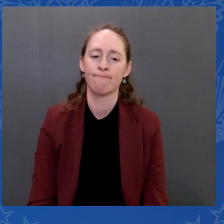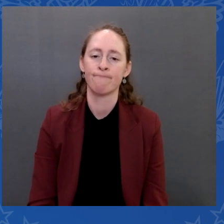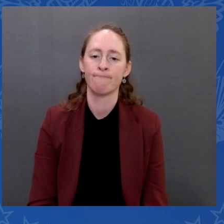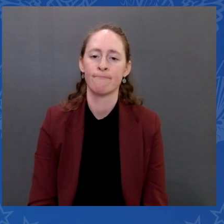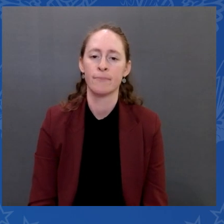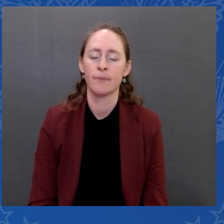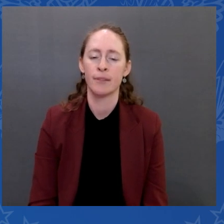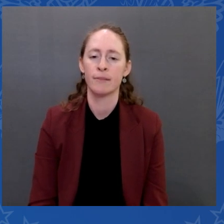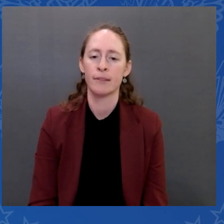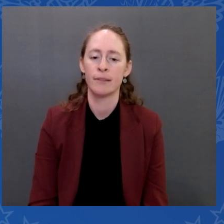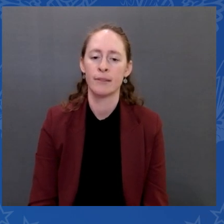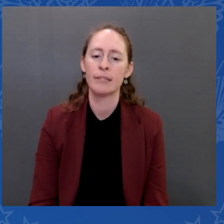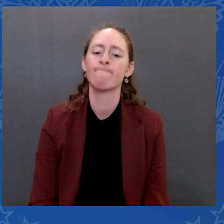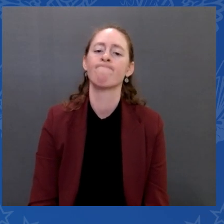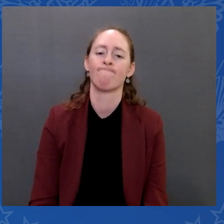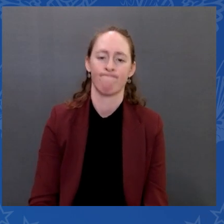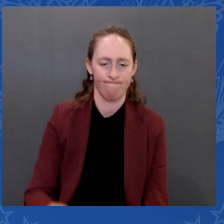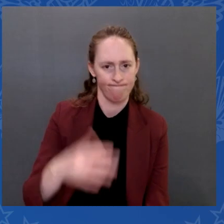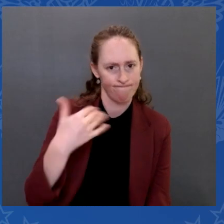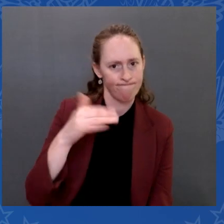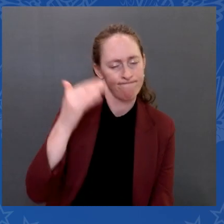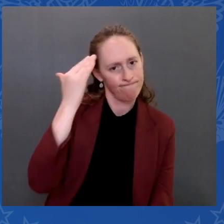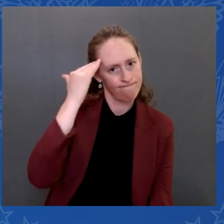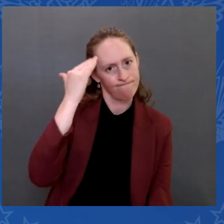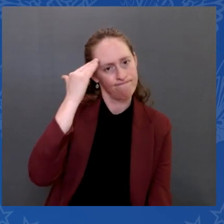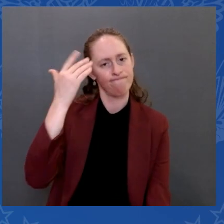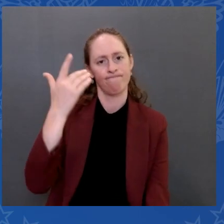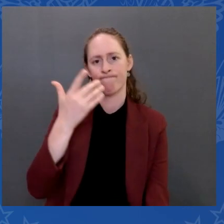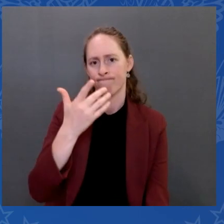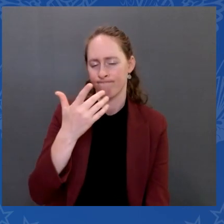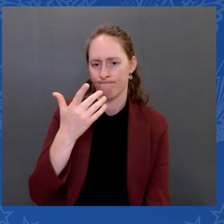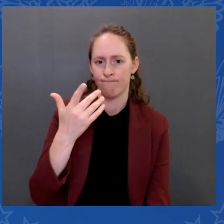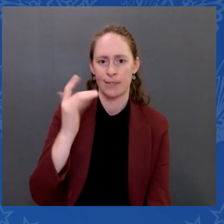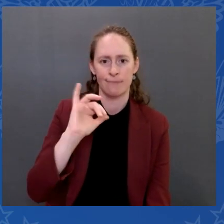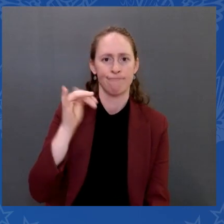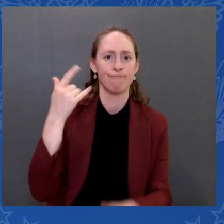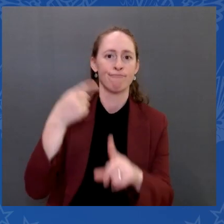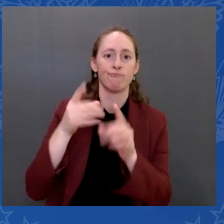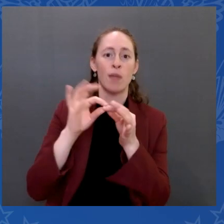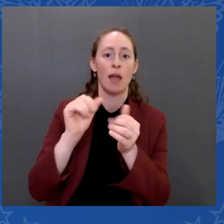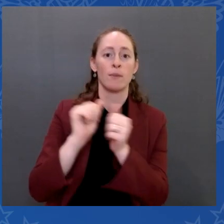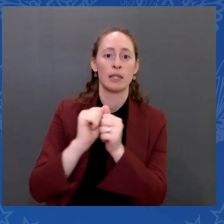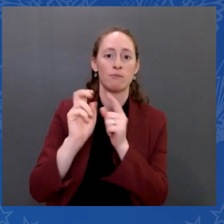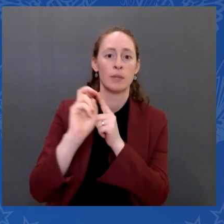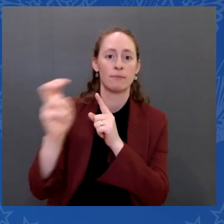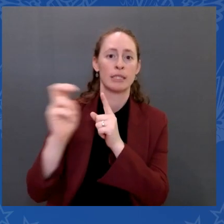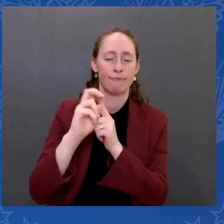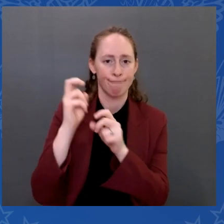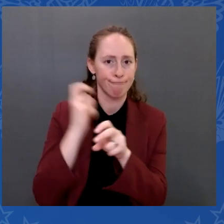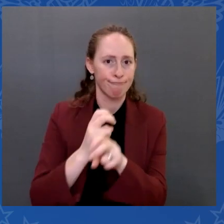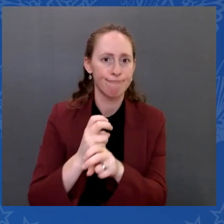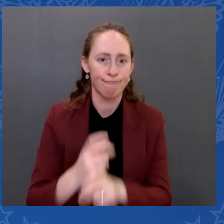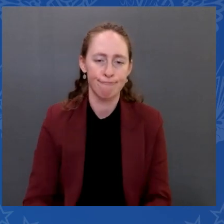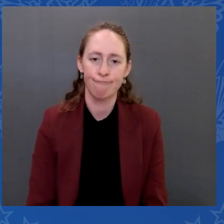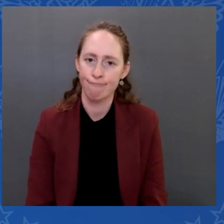but also -- both in today constraints -- but also the vision forward to the electrification of the transportation sector as well.